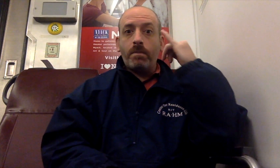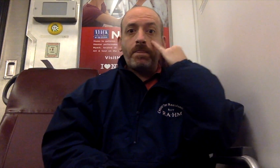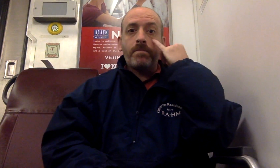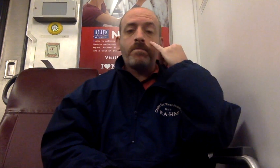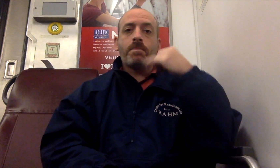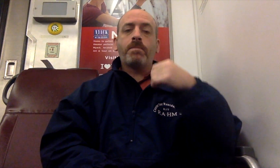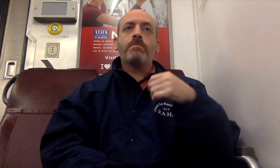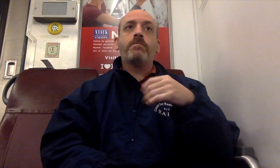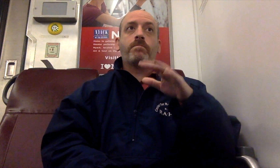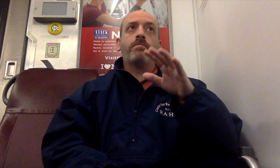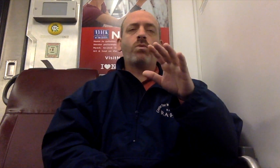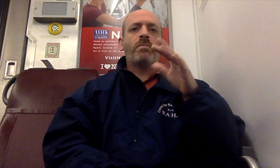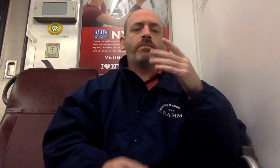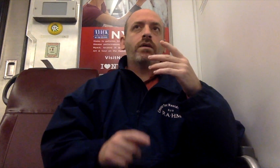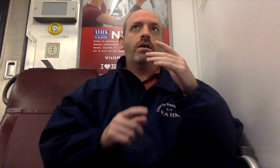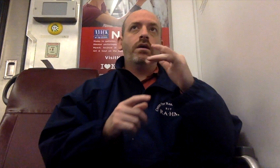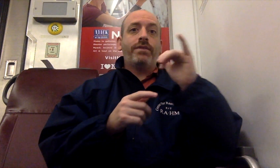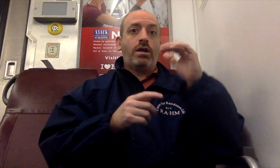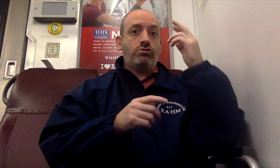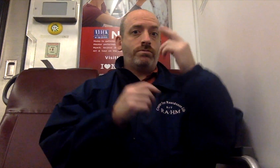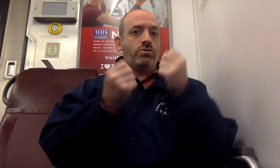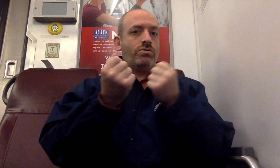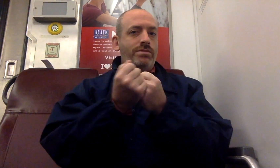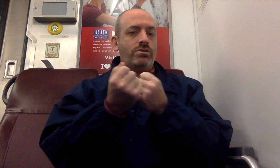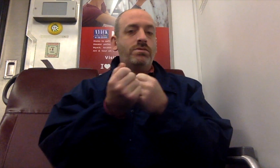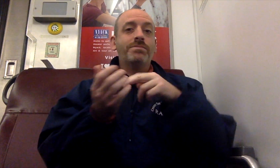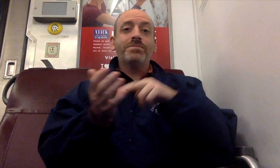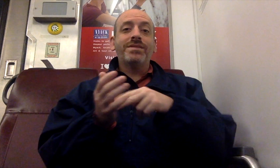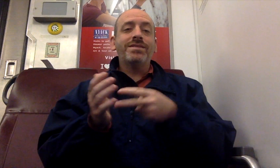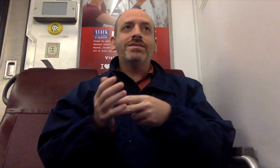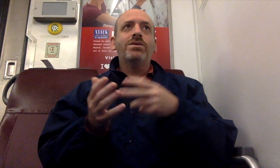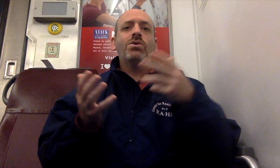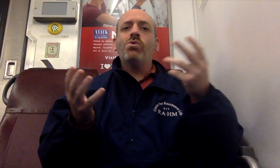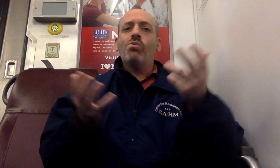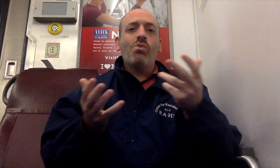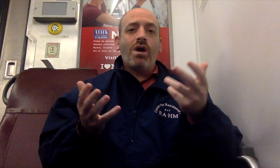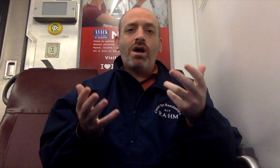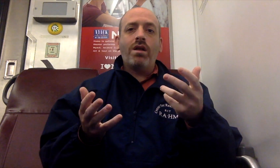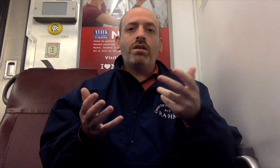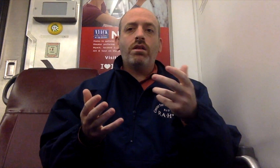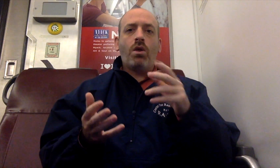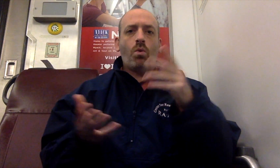Allow me to give you a couple of examples of reasonable accommodations, and what it means to us.